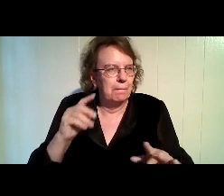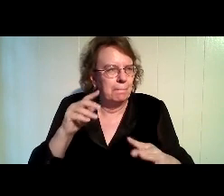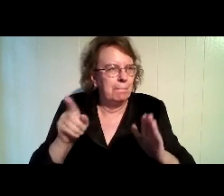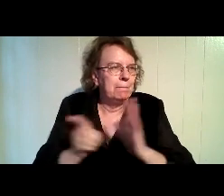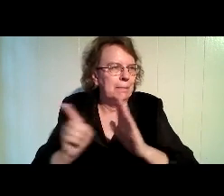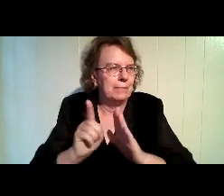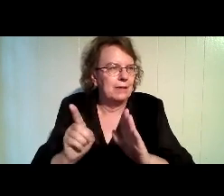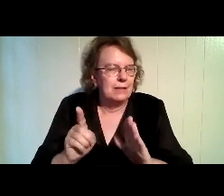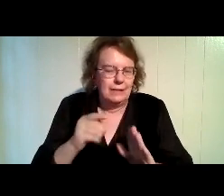Accessible, there we go.